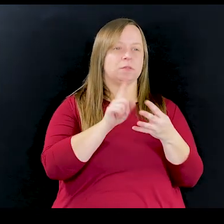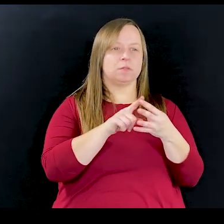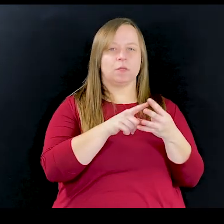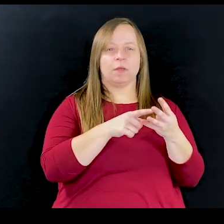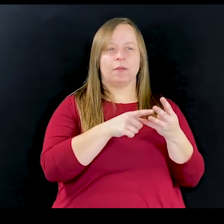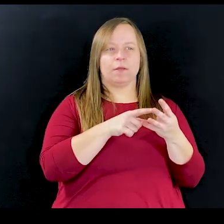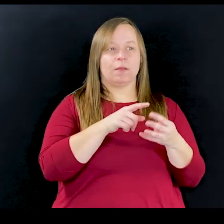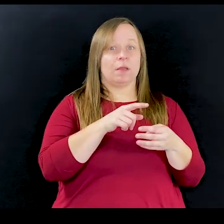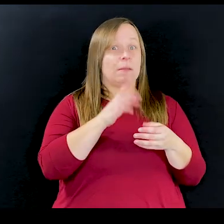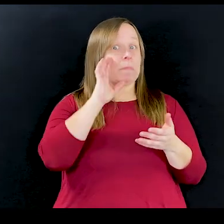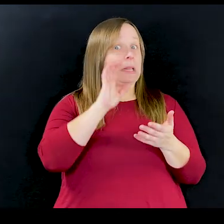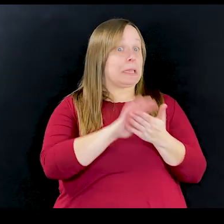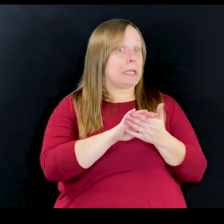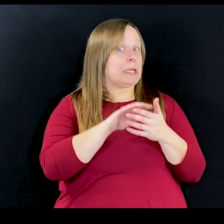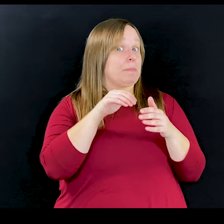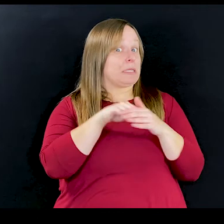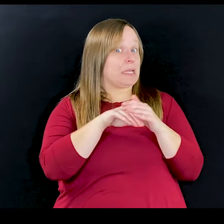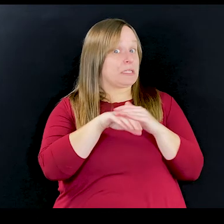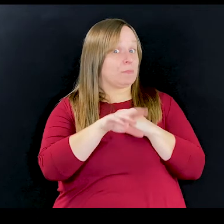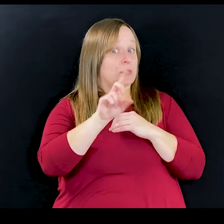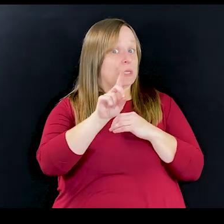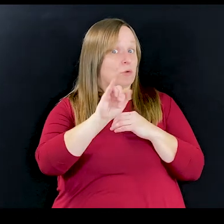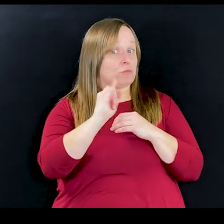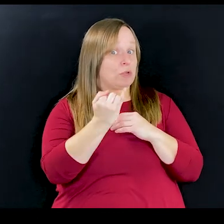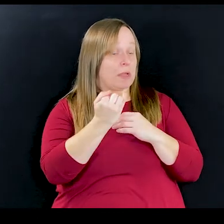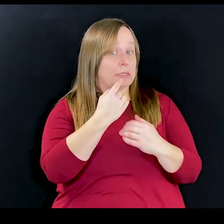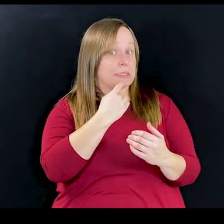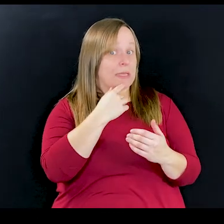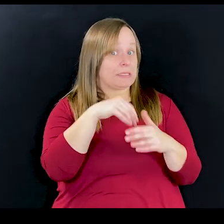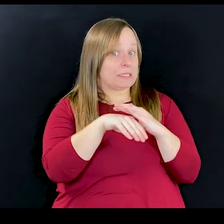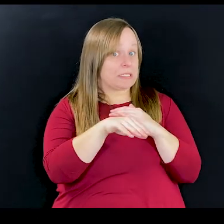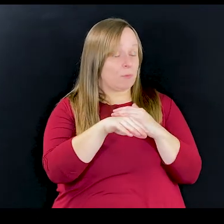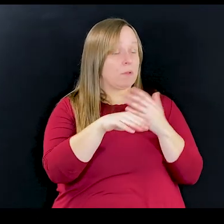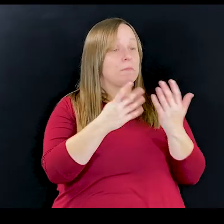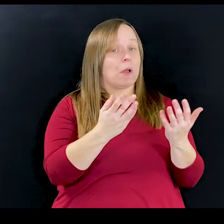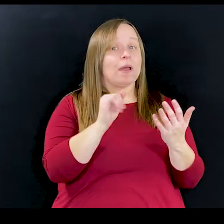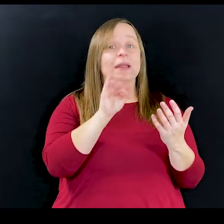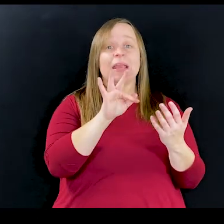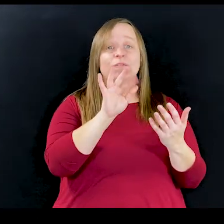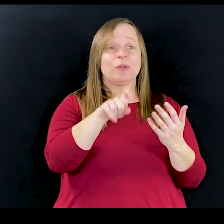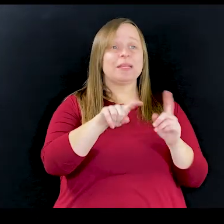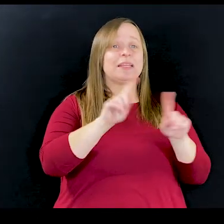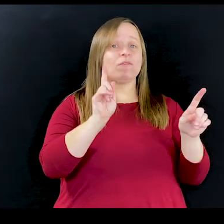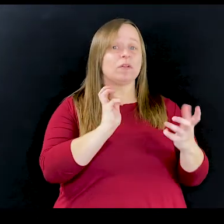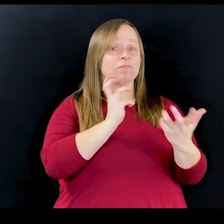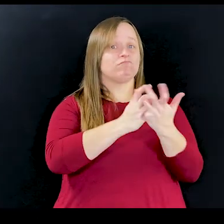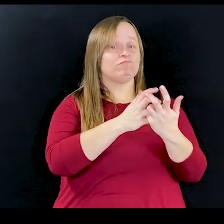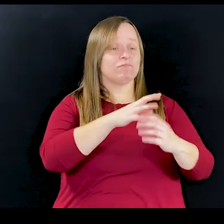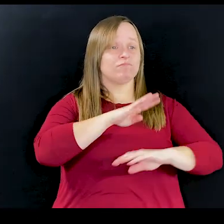and it's believed to be accessible for people. But if you need a different accommodation